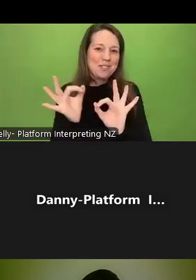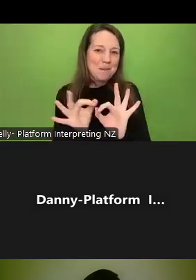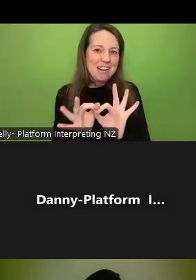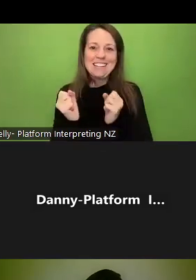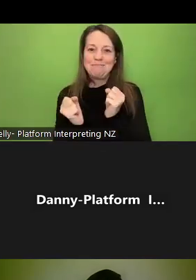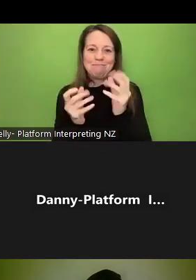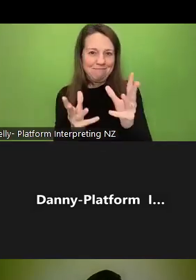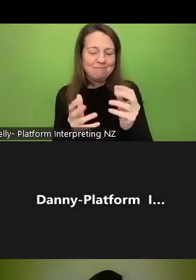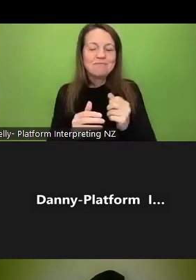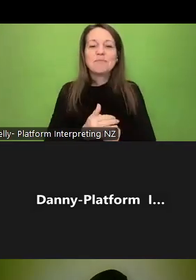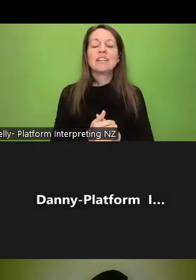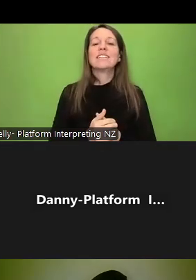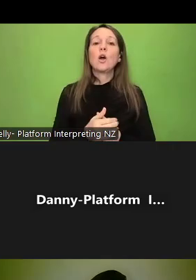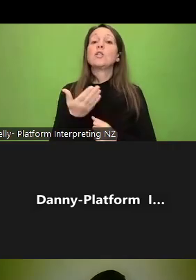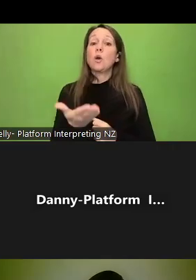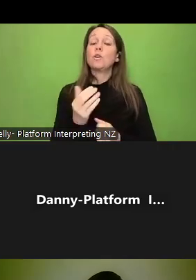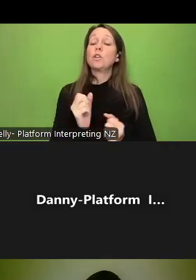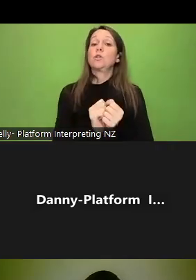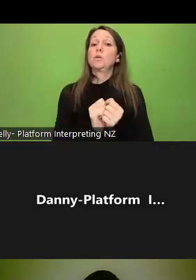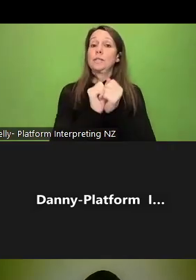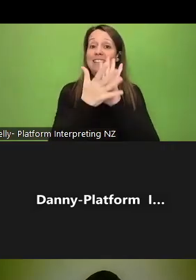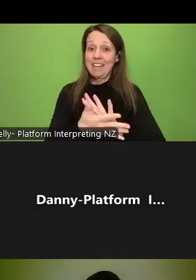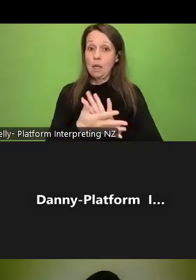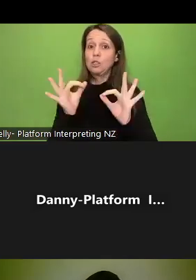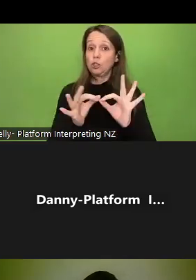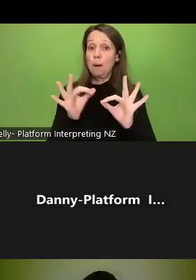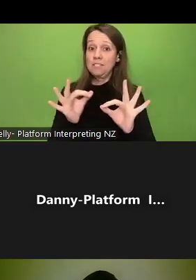So this is New Zealand so New Zealand Sign Language Interpretation provides access for